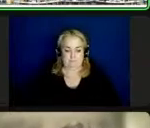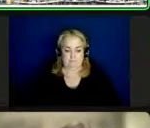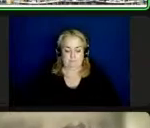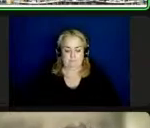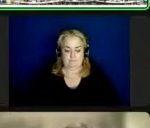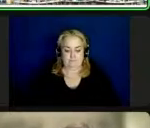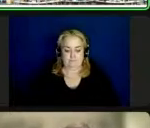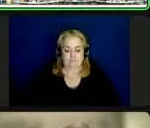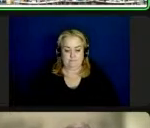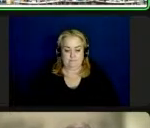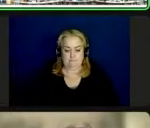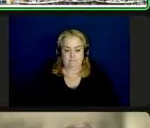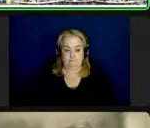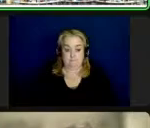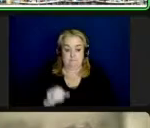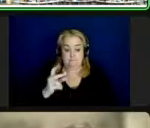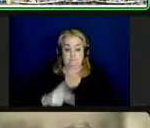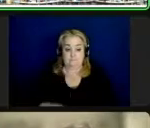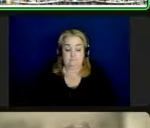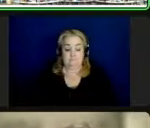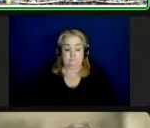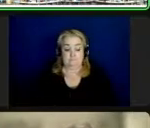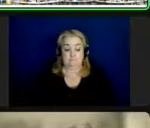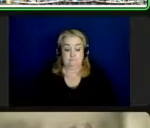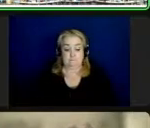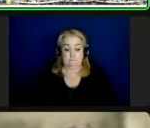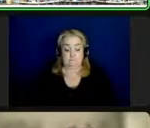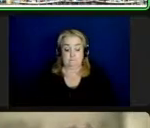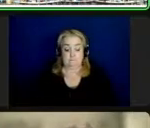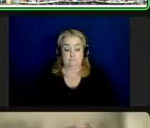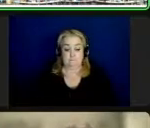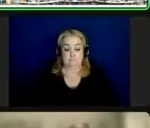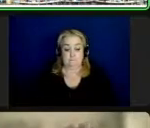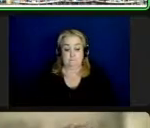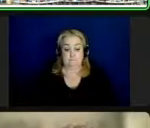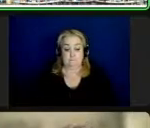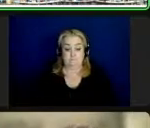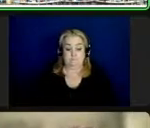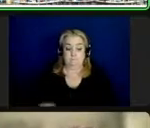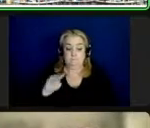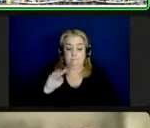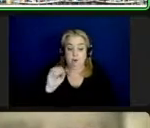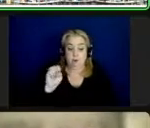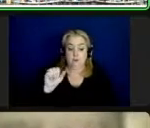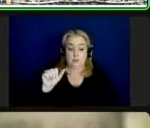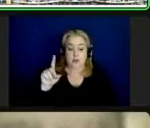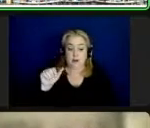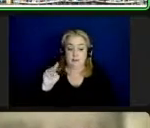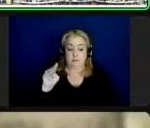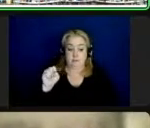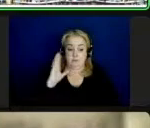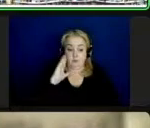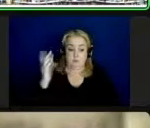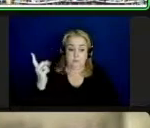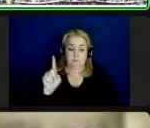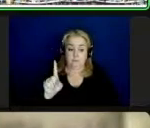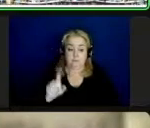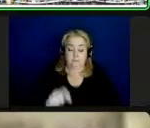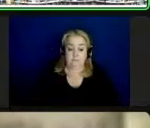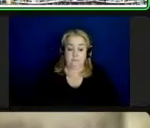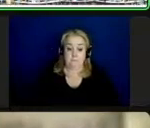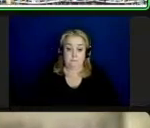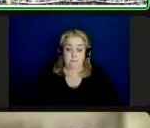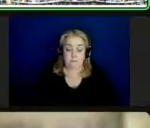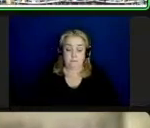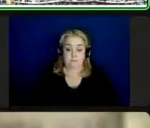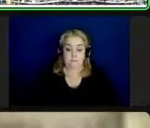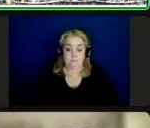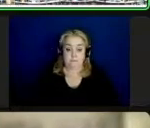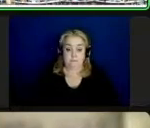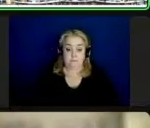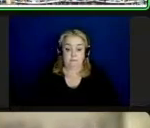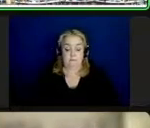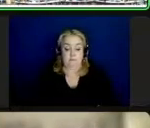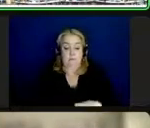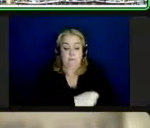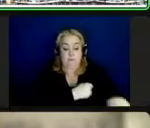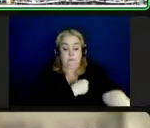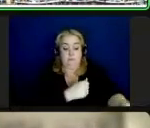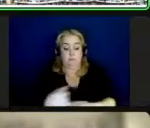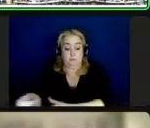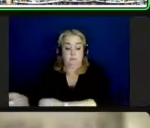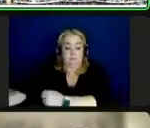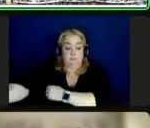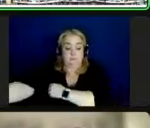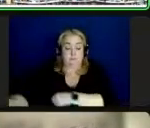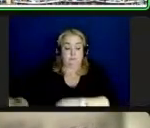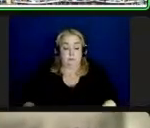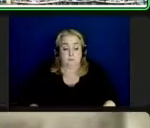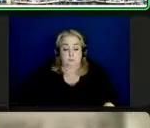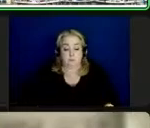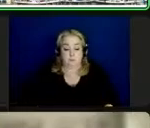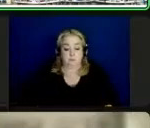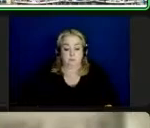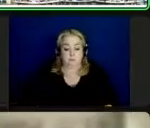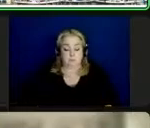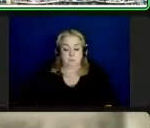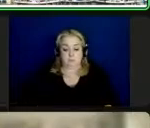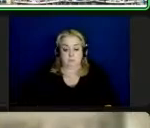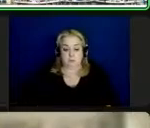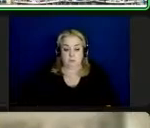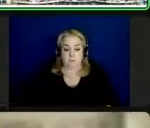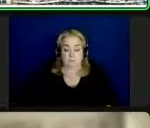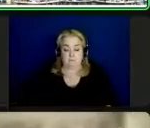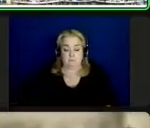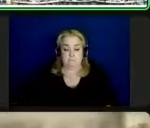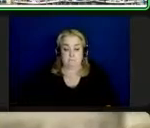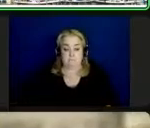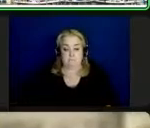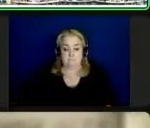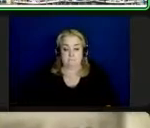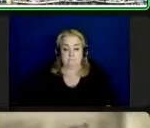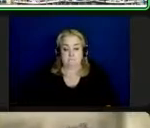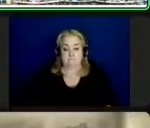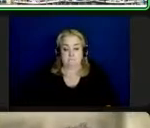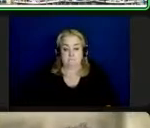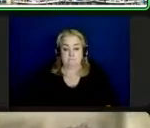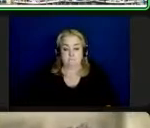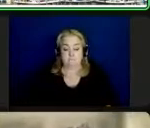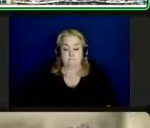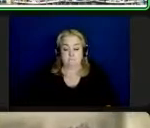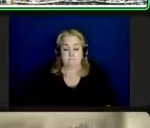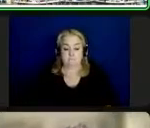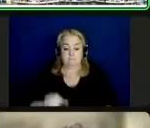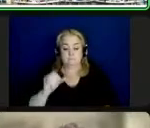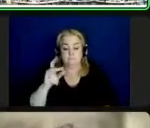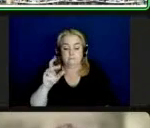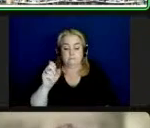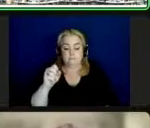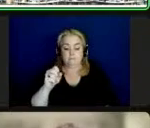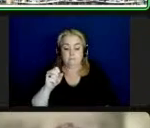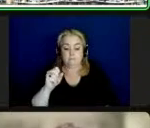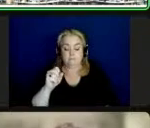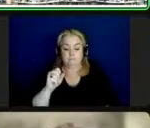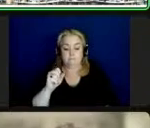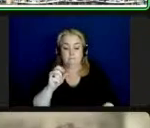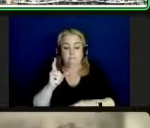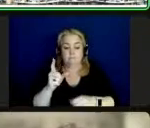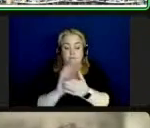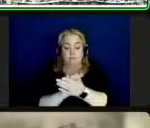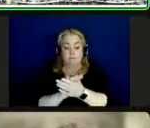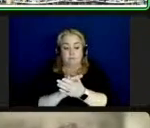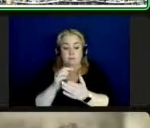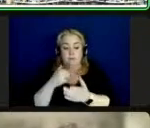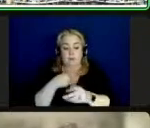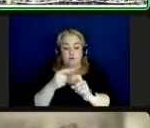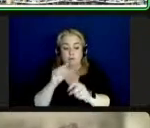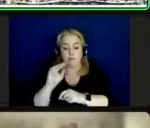OK.